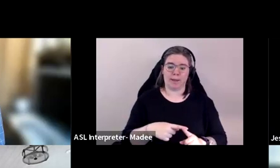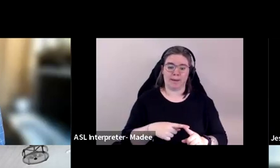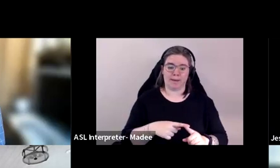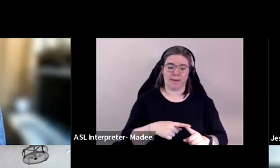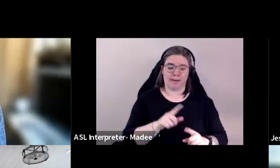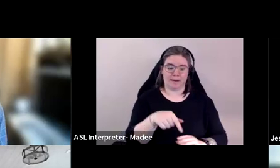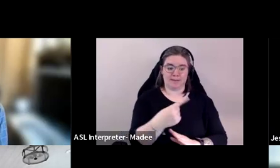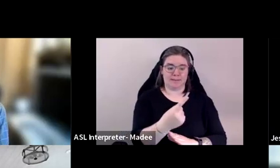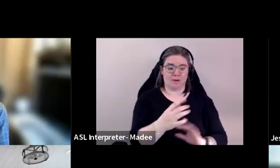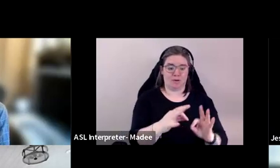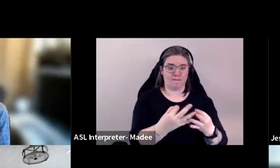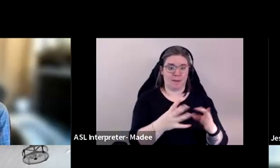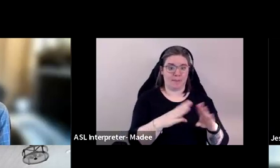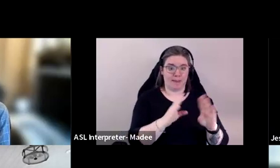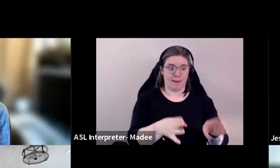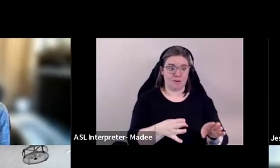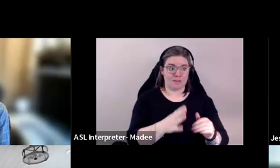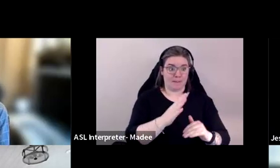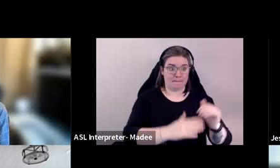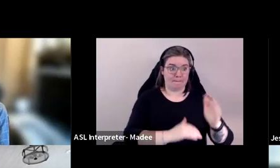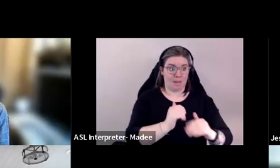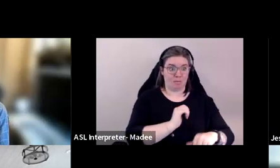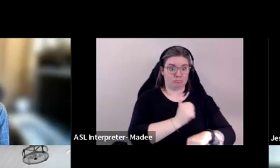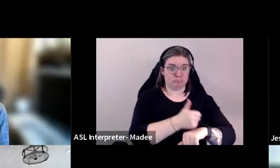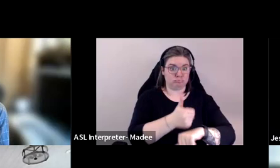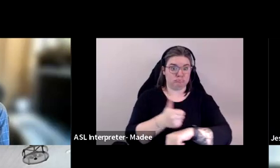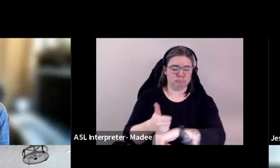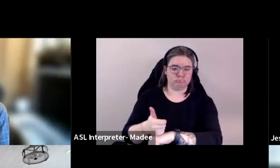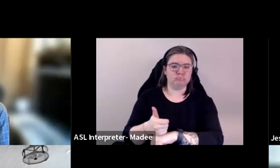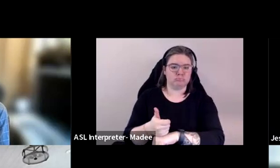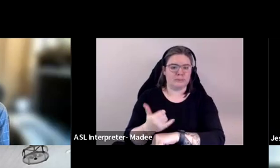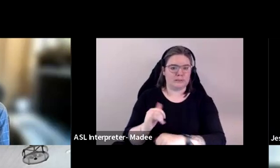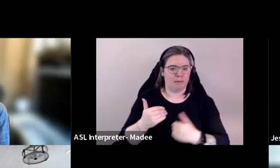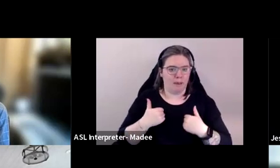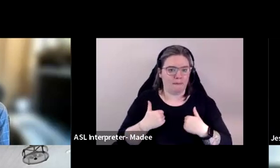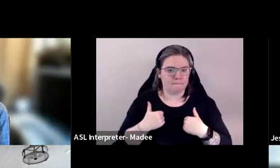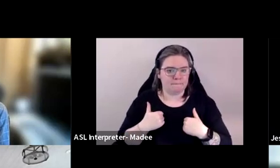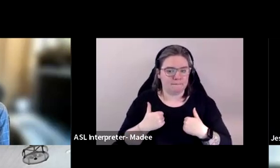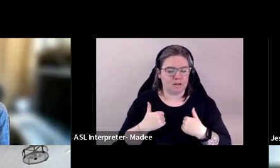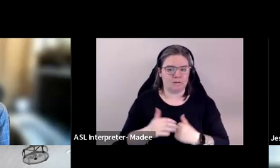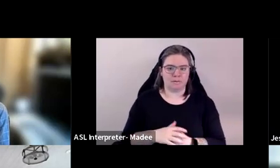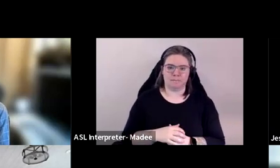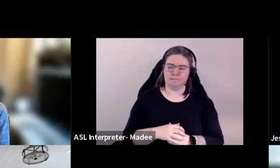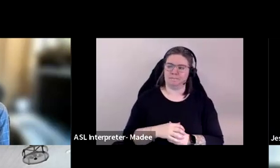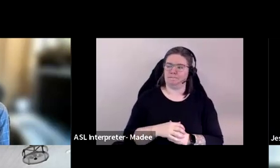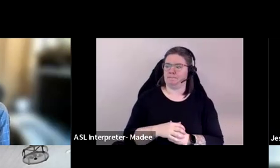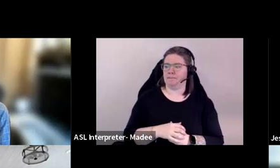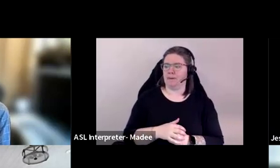is is built, there was that, and there there is. You know this.